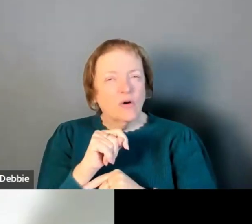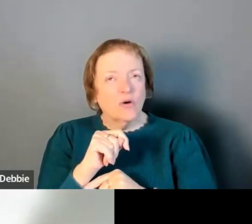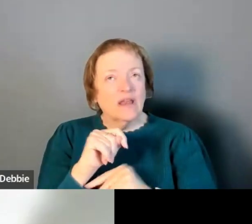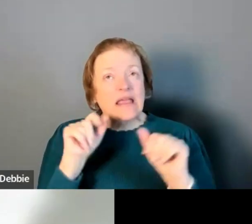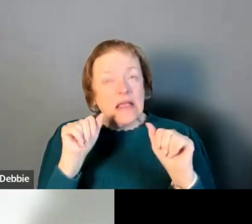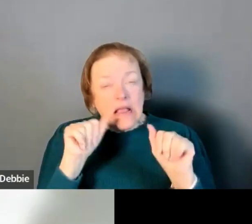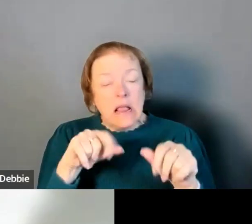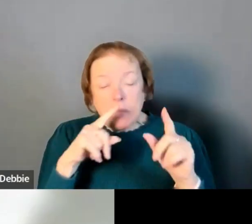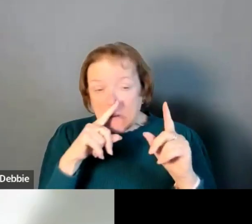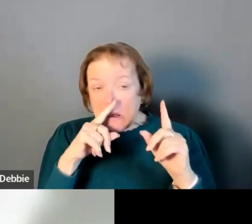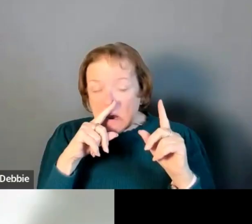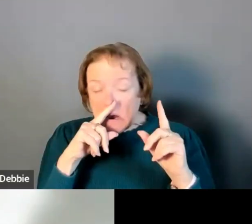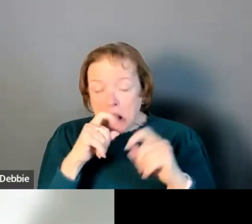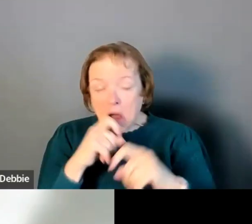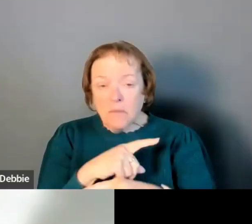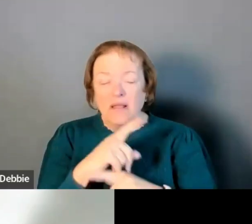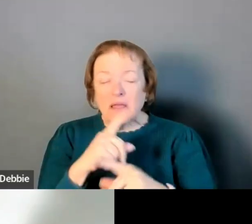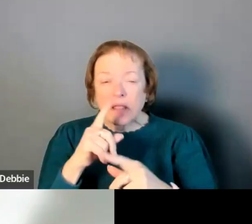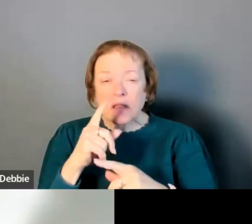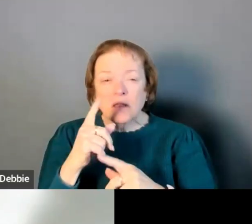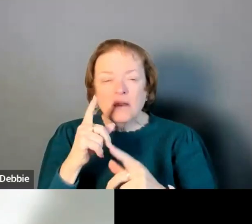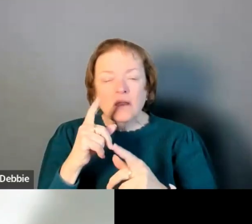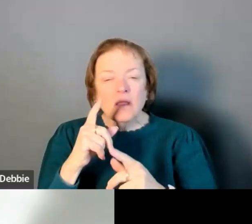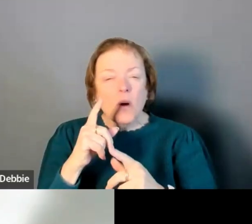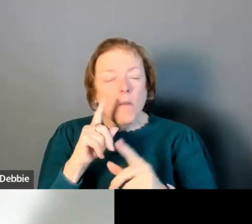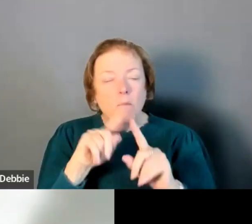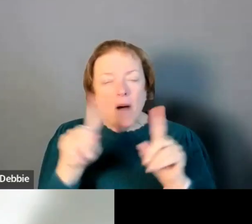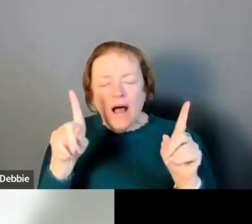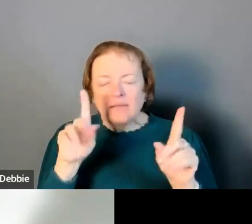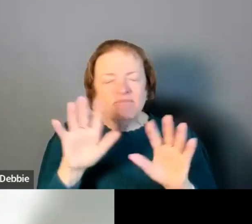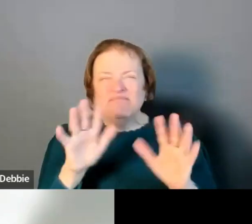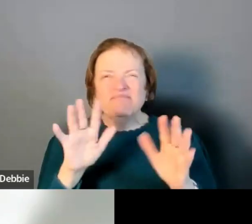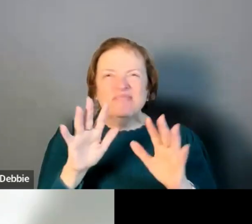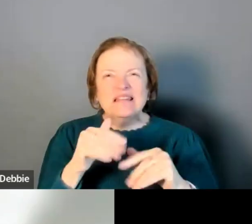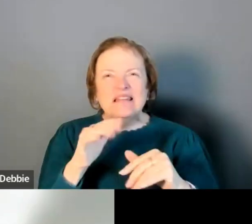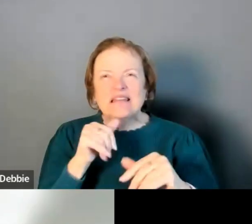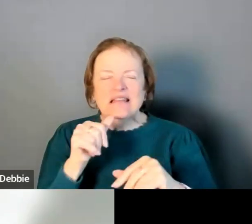sometimes you have to connect the phone the hearing aids to the Bluetooth of the phone,